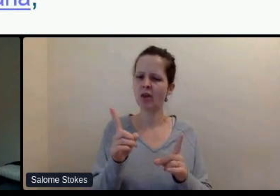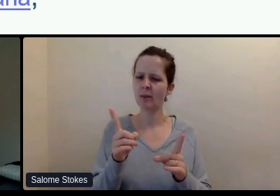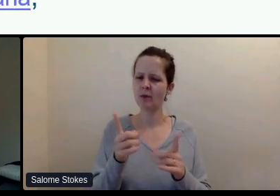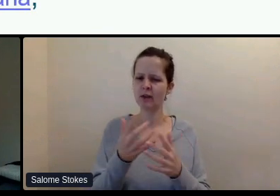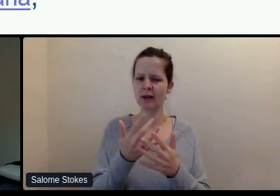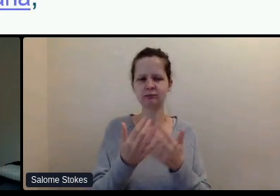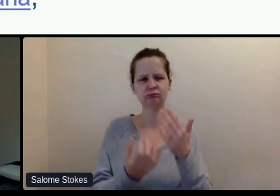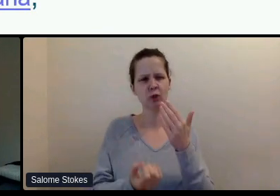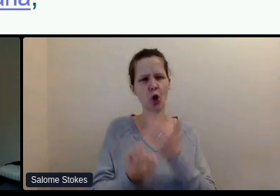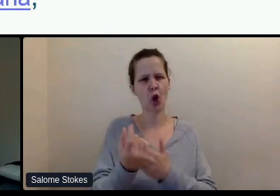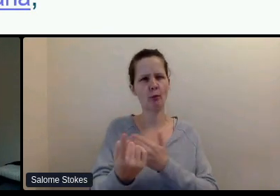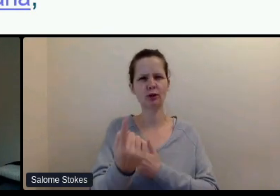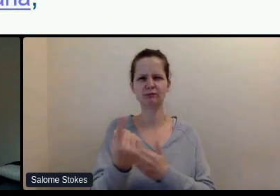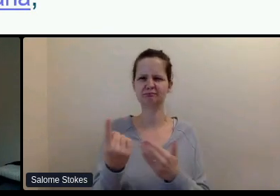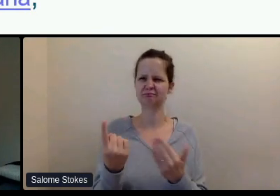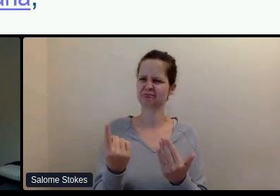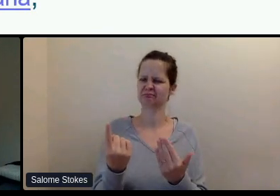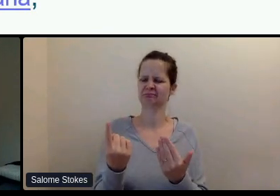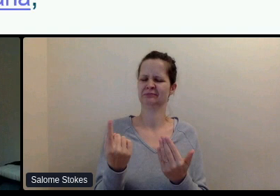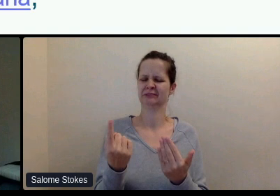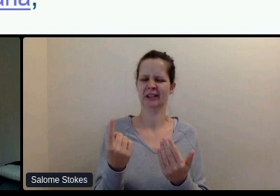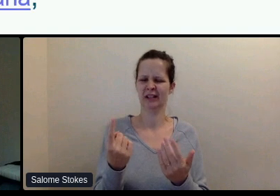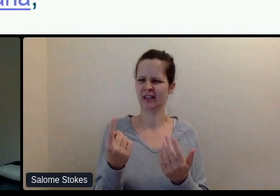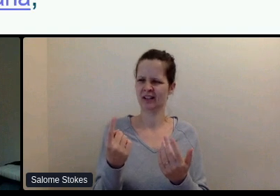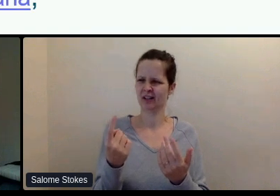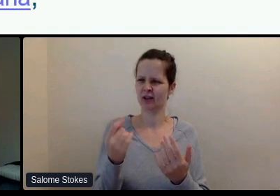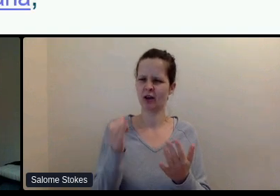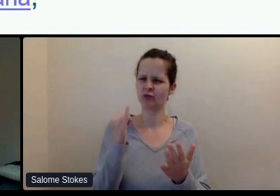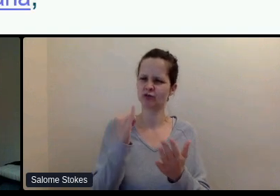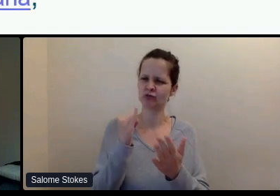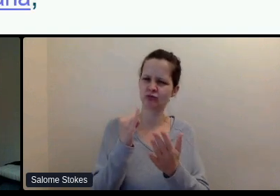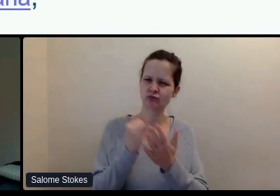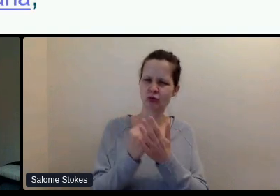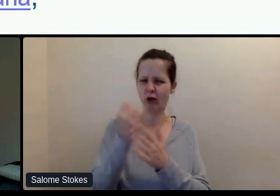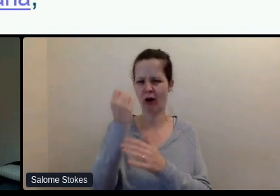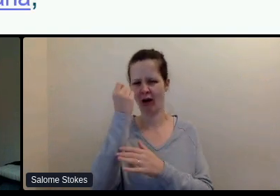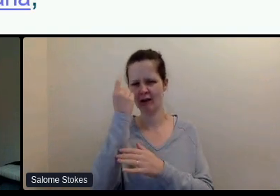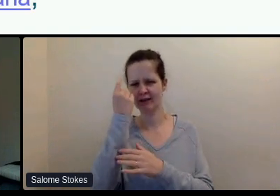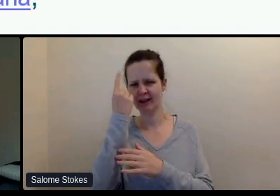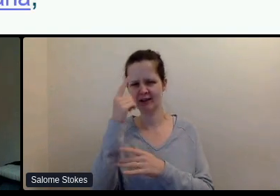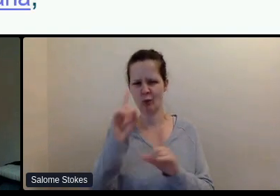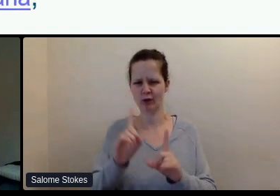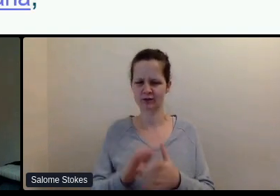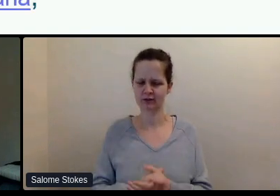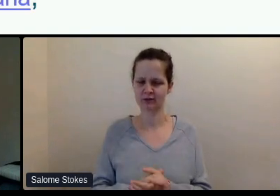What things have you come across? I think ARIA is, as you were saying about education and translation,